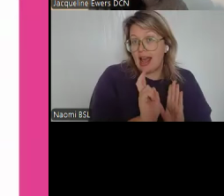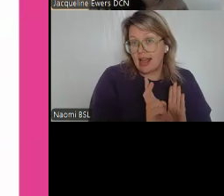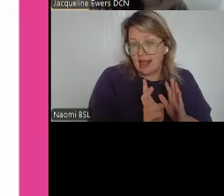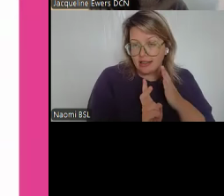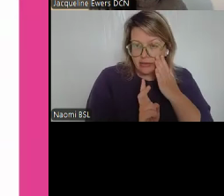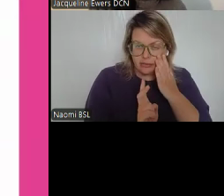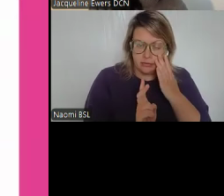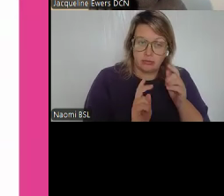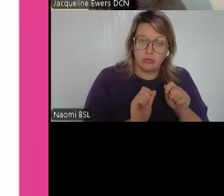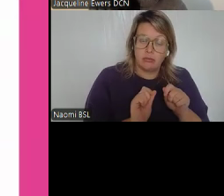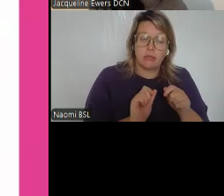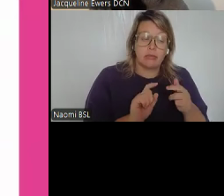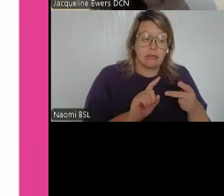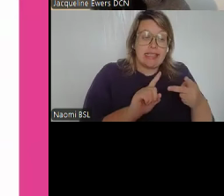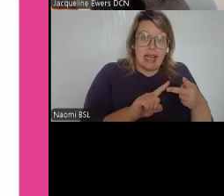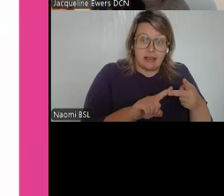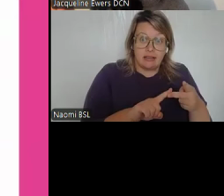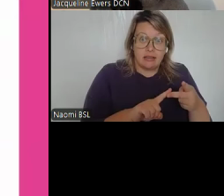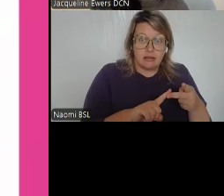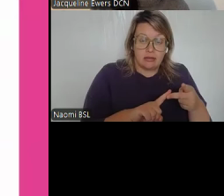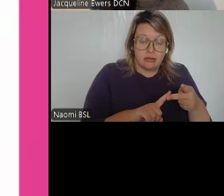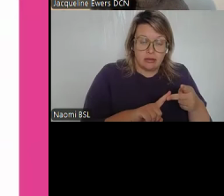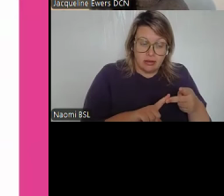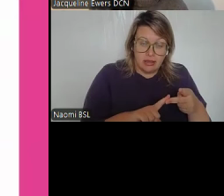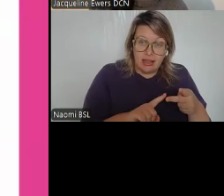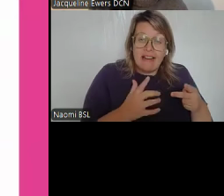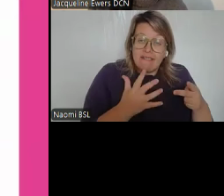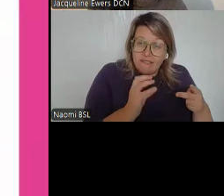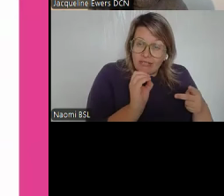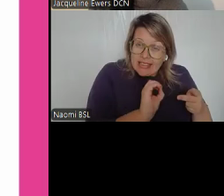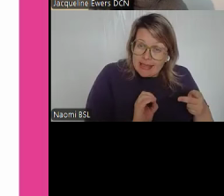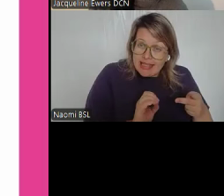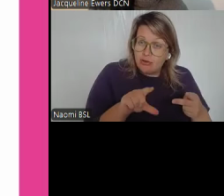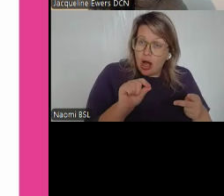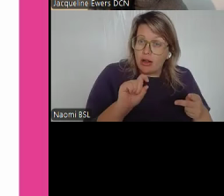Then after a second purchase, there's a nearly 50% chance of them buying again.